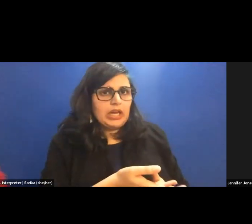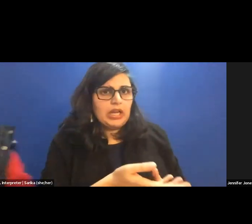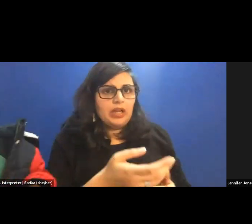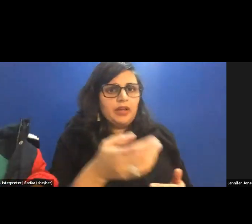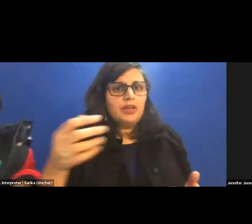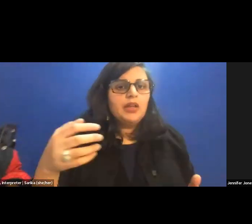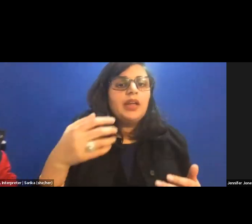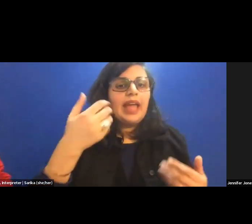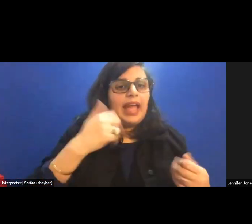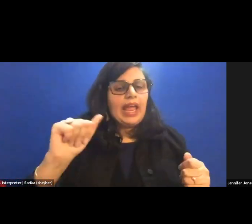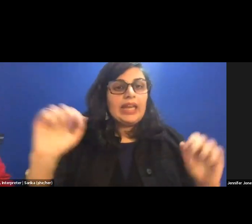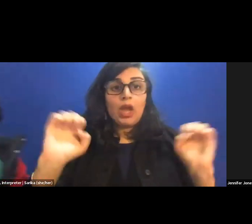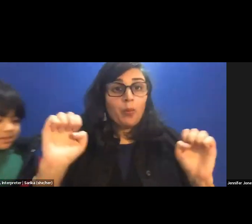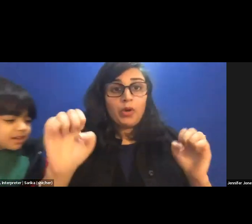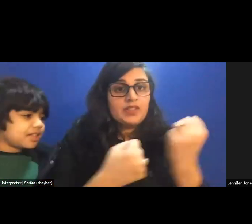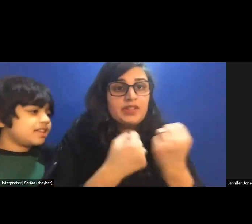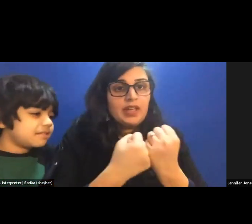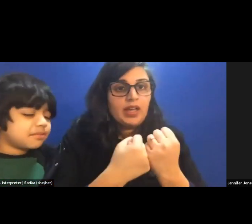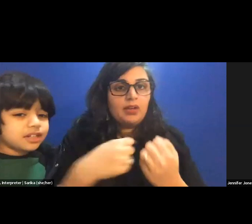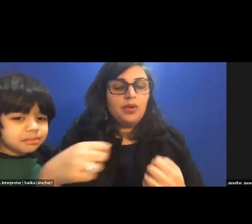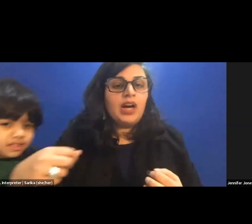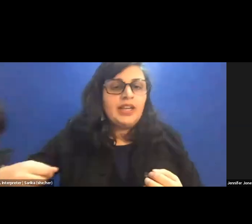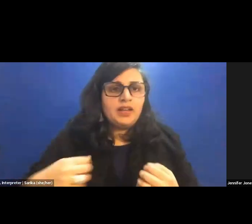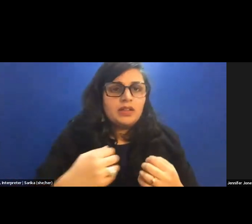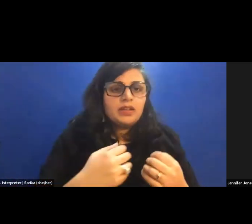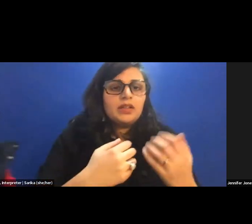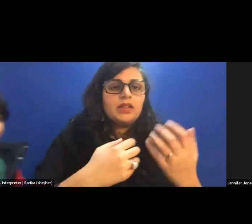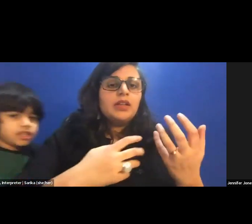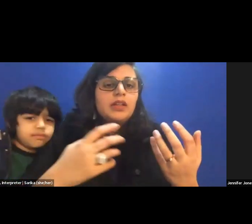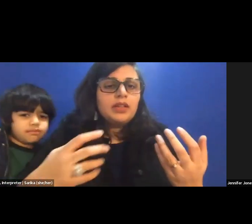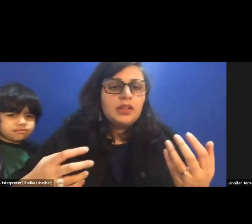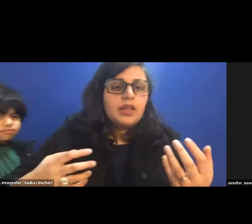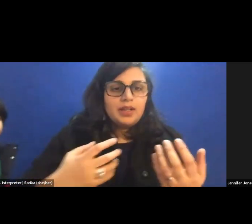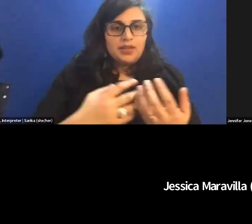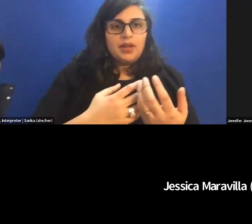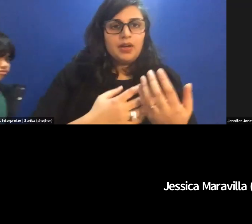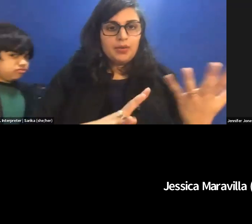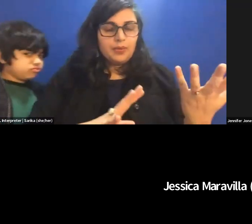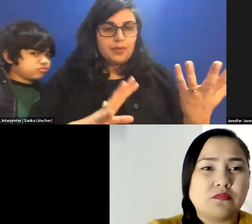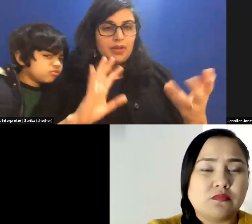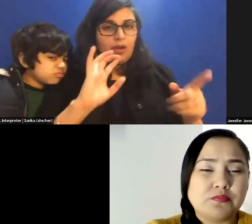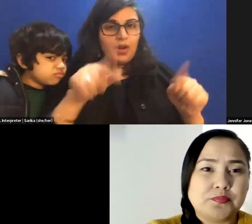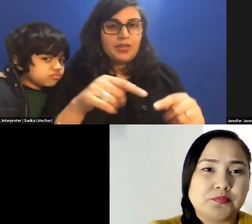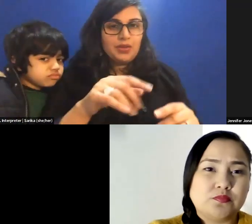on the ground next to a police officer who I didn't see at that time giving